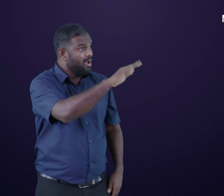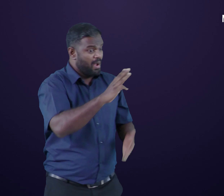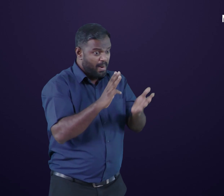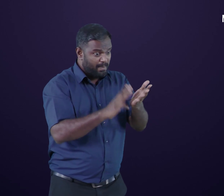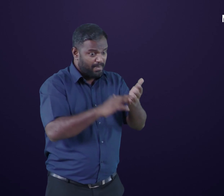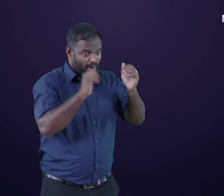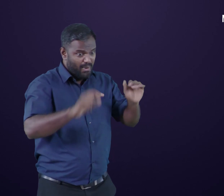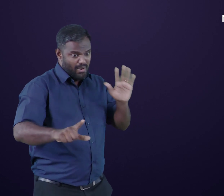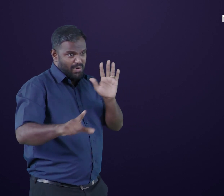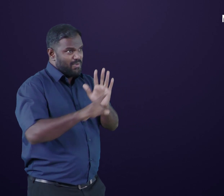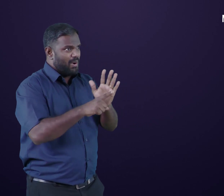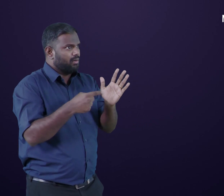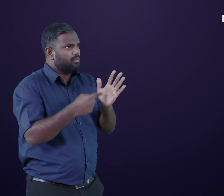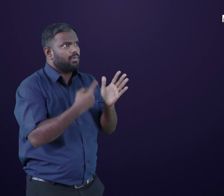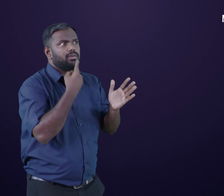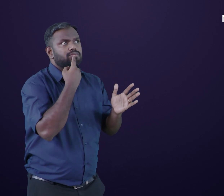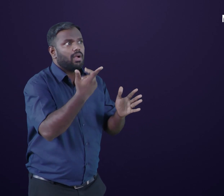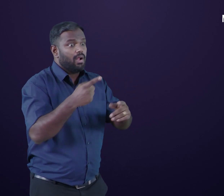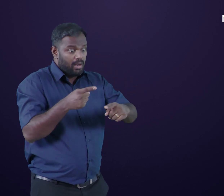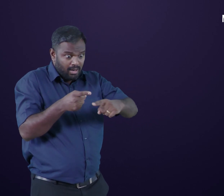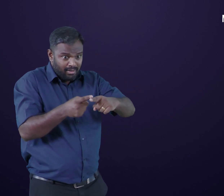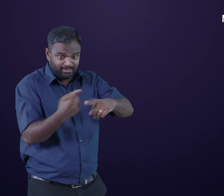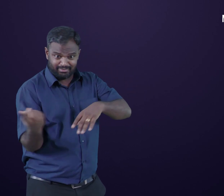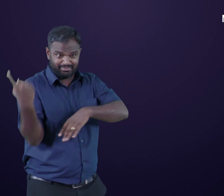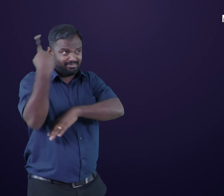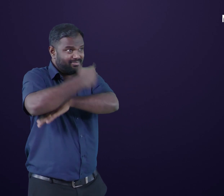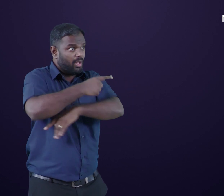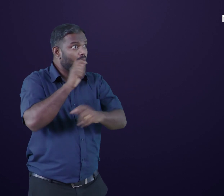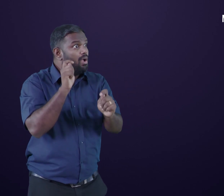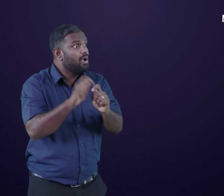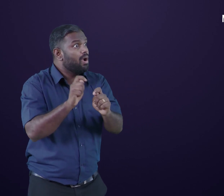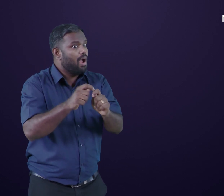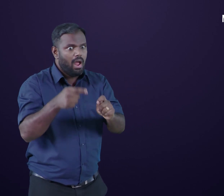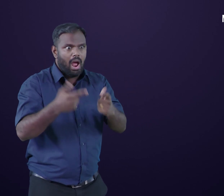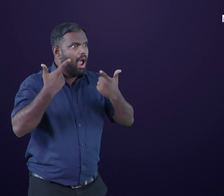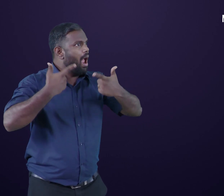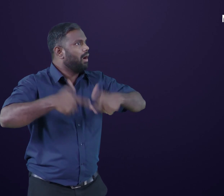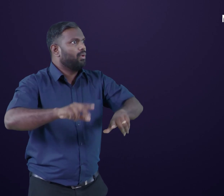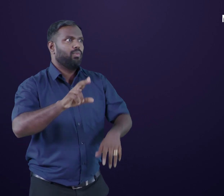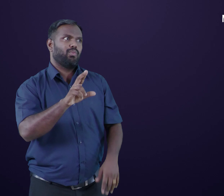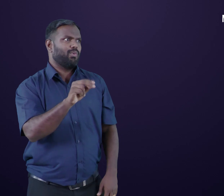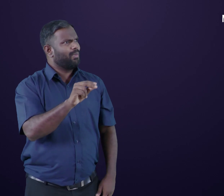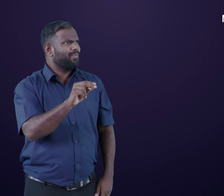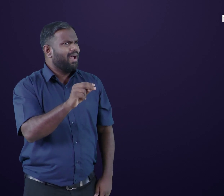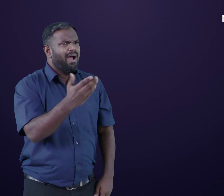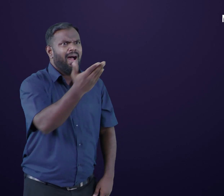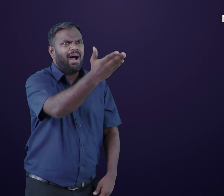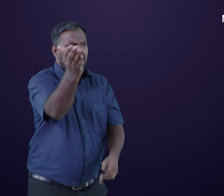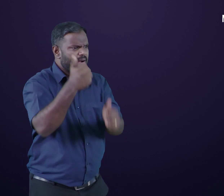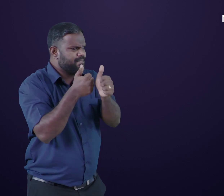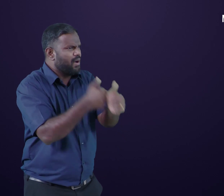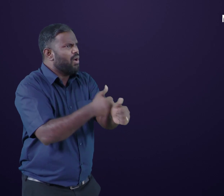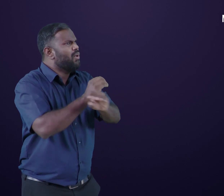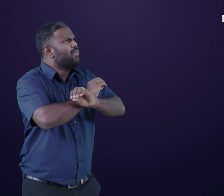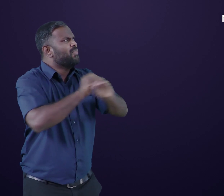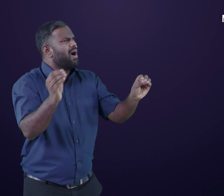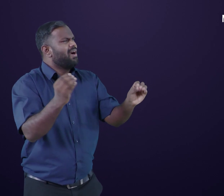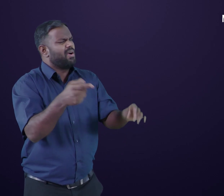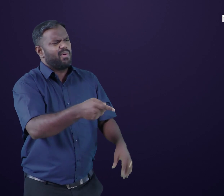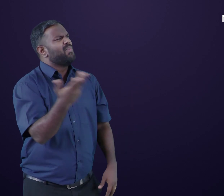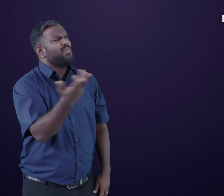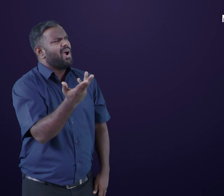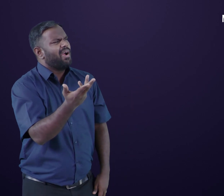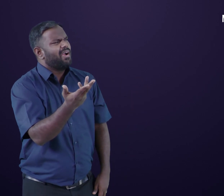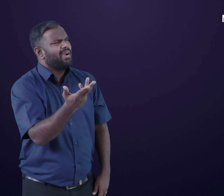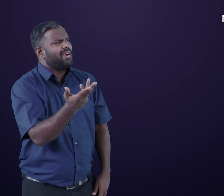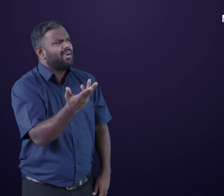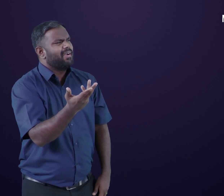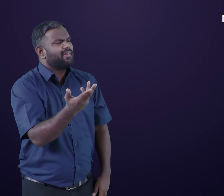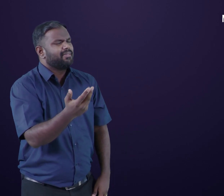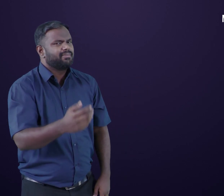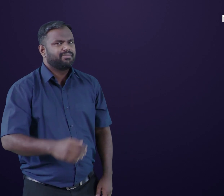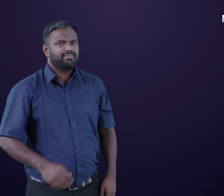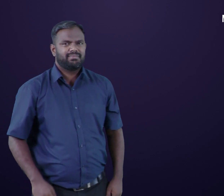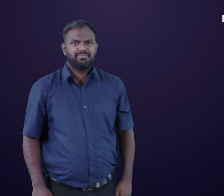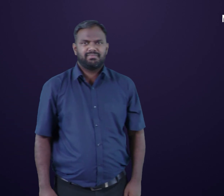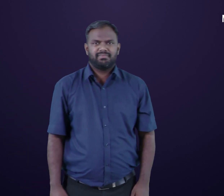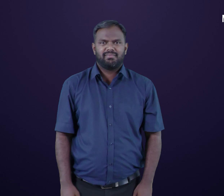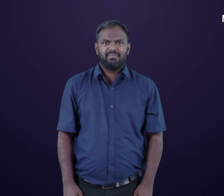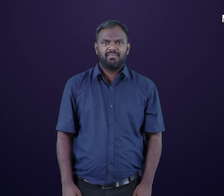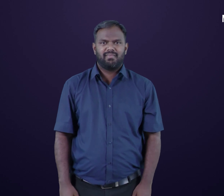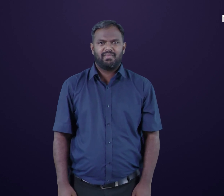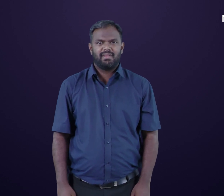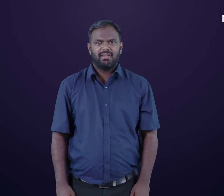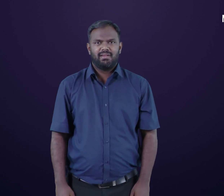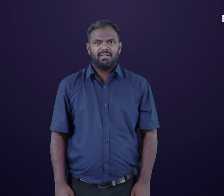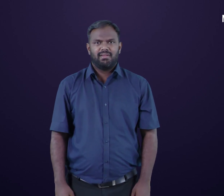that our Law does not allow on the Sabbath day?”